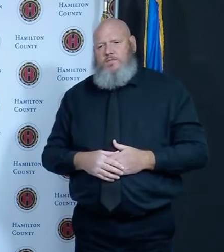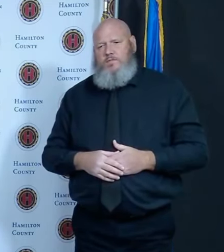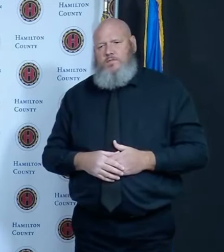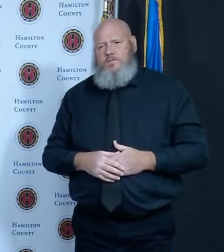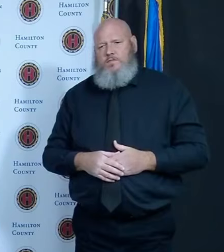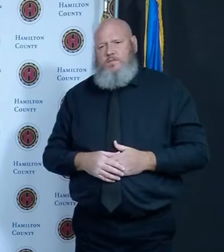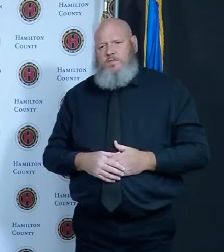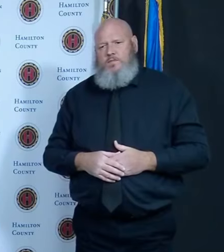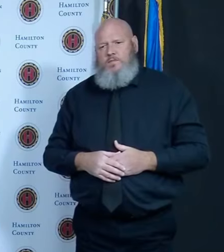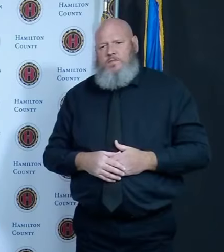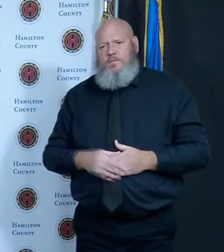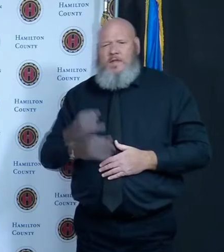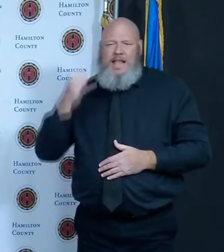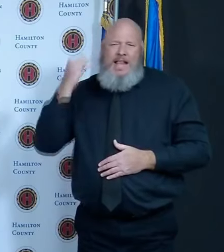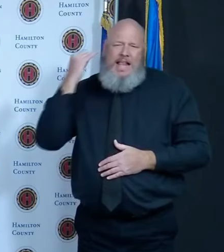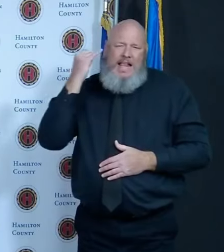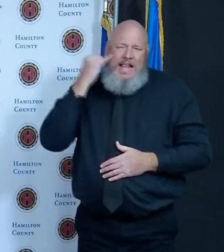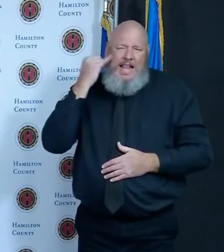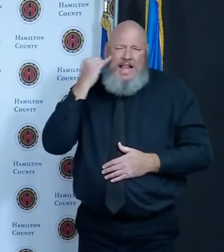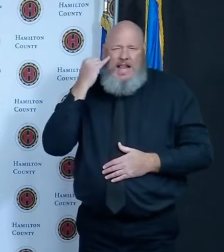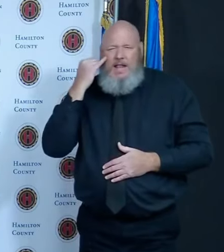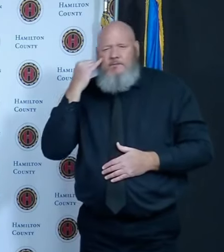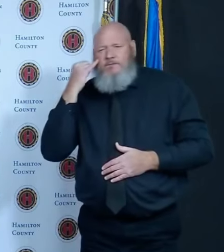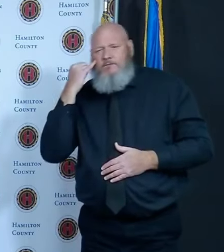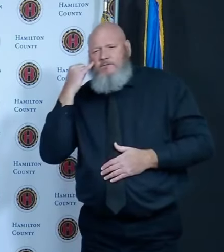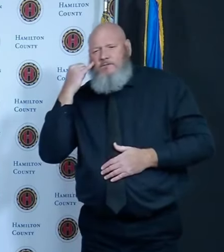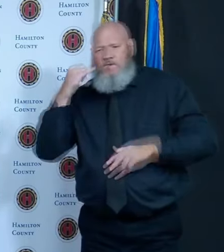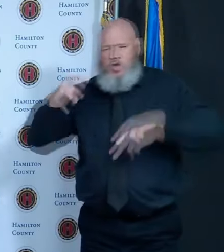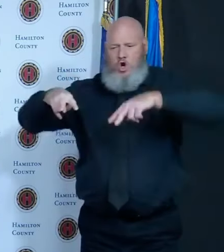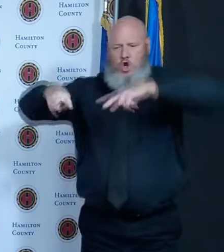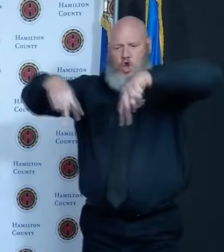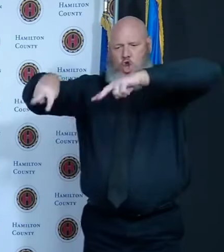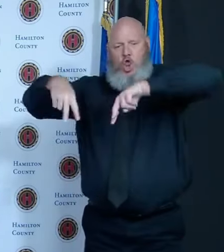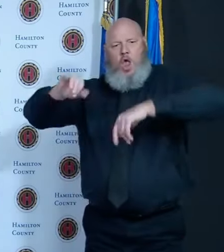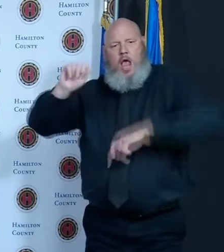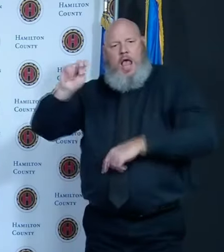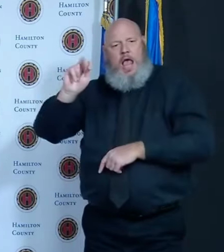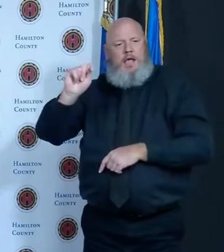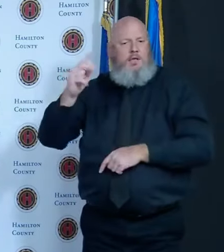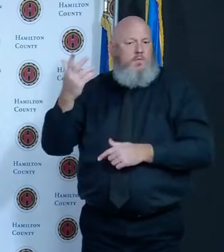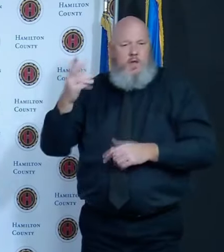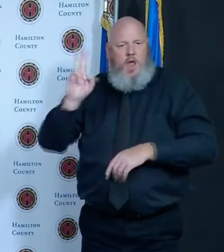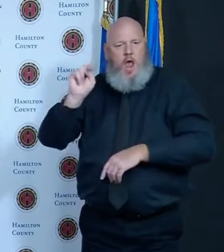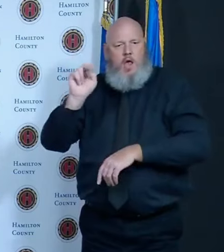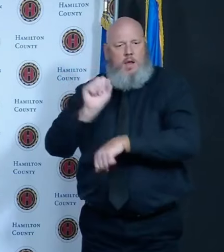the unemployment claims and it was for the Cincinnati region but um statewide